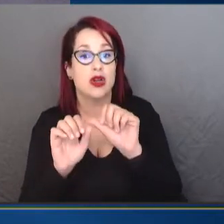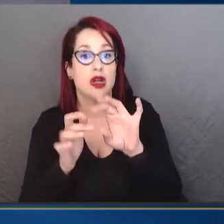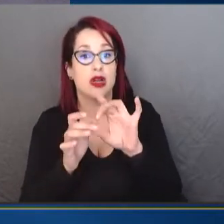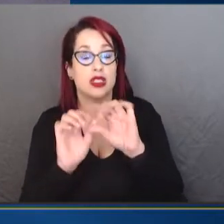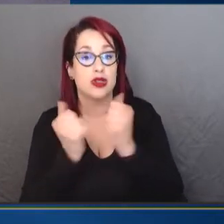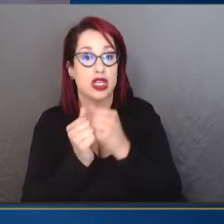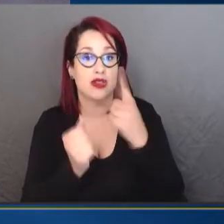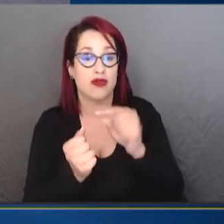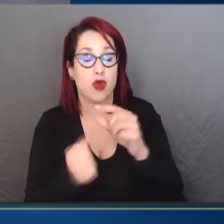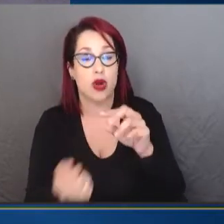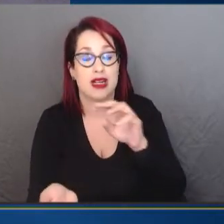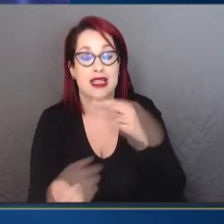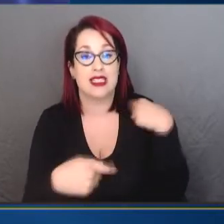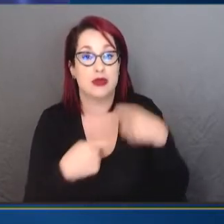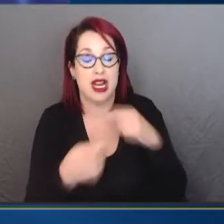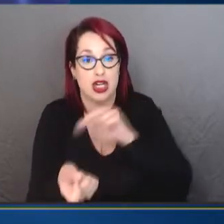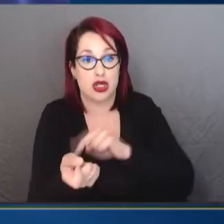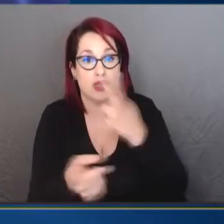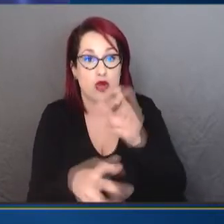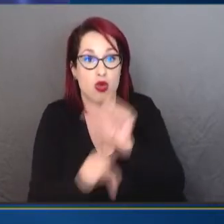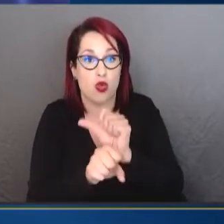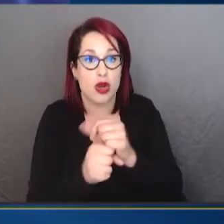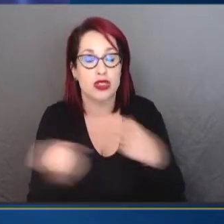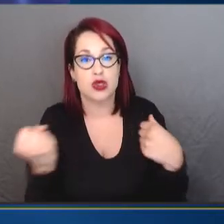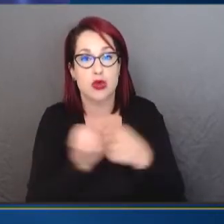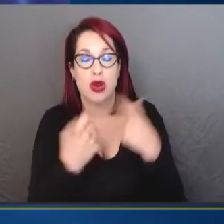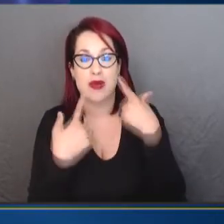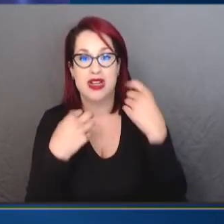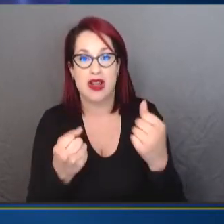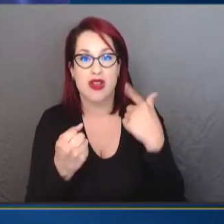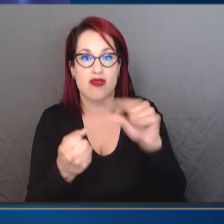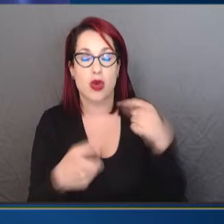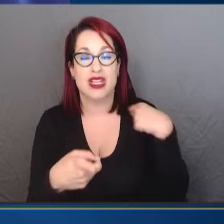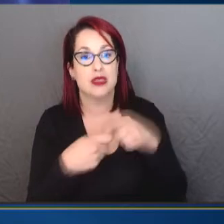mental health needs of Hispanic nurses and the Latino community by prioritizing mental